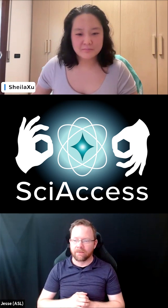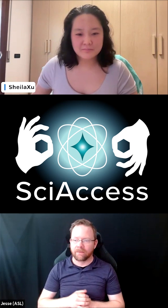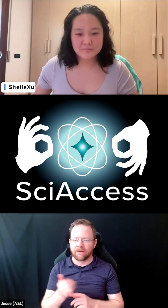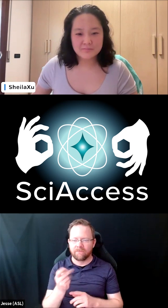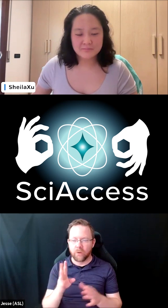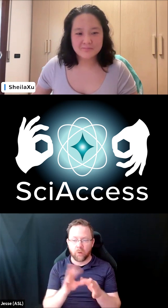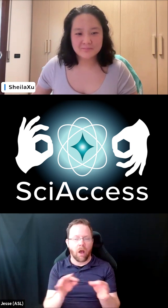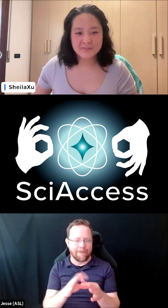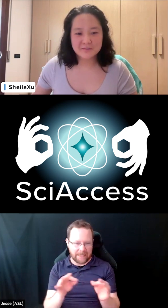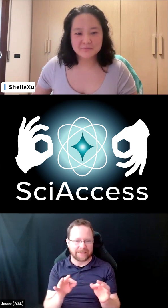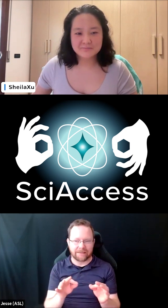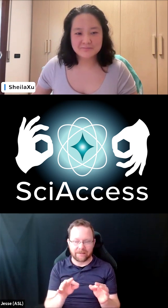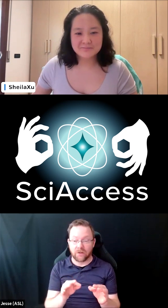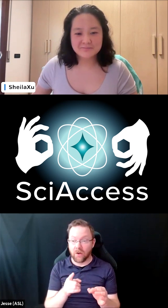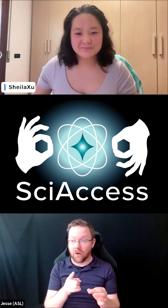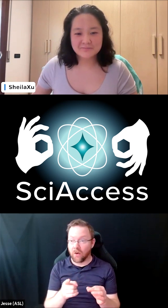about the new space X EVA suit.